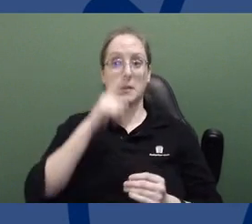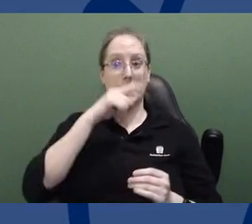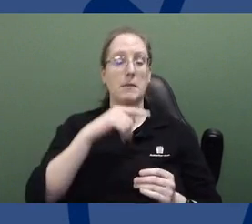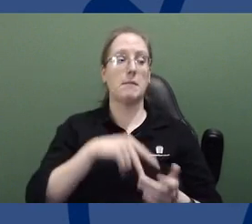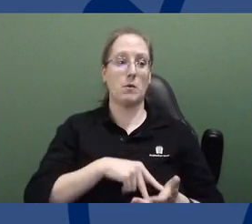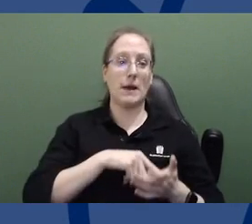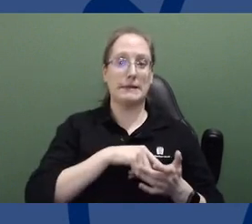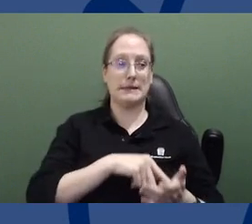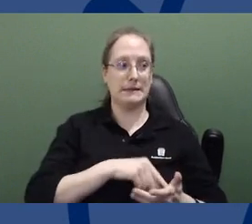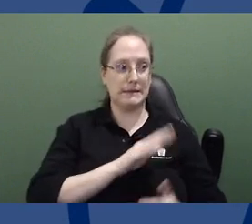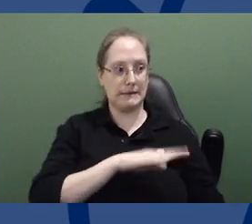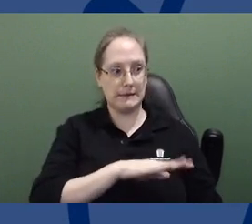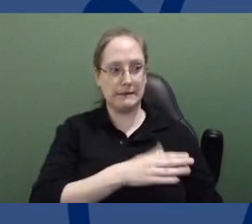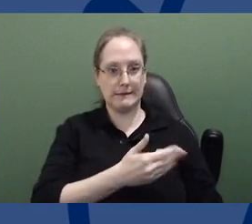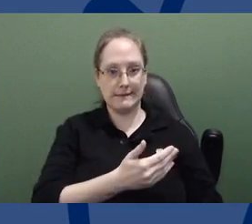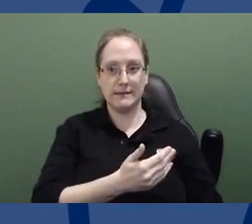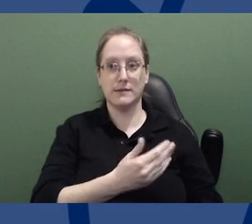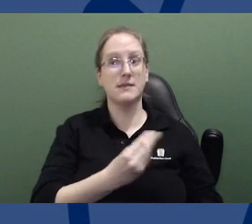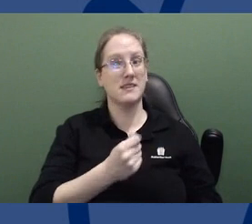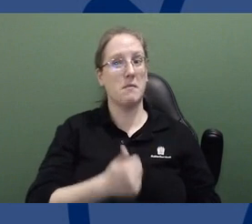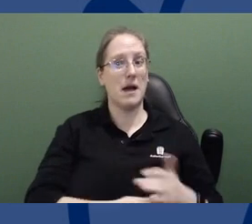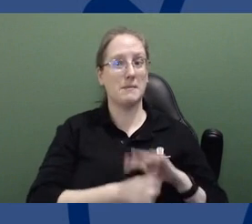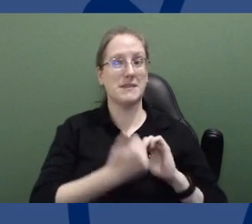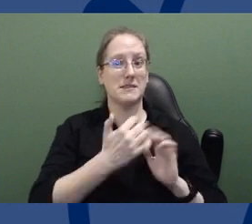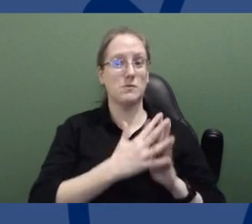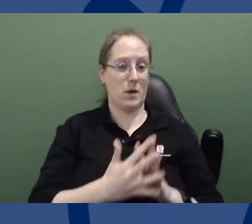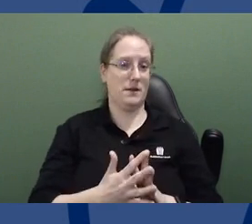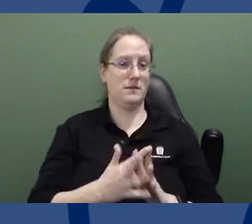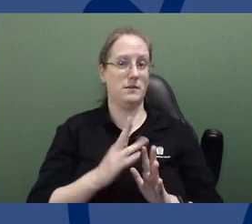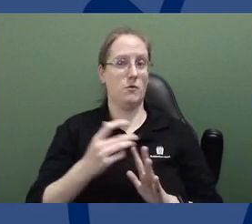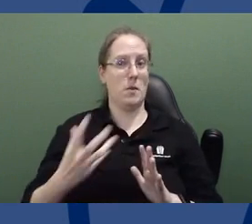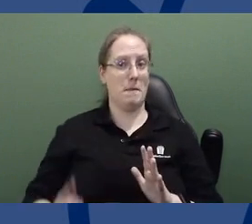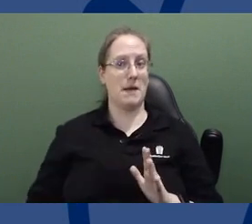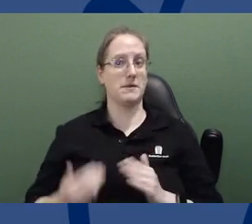some of them up to six weeks for their payments to be processed.